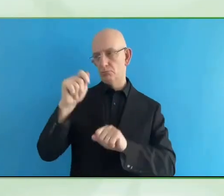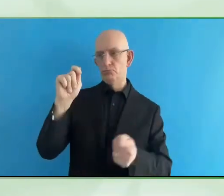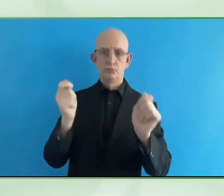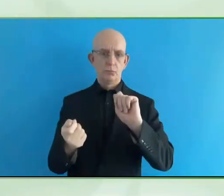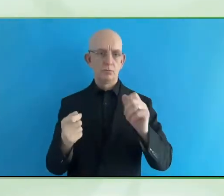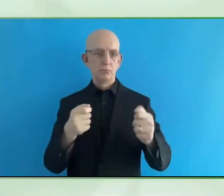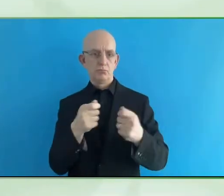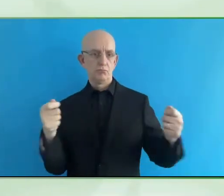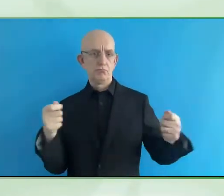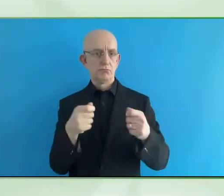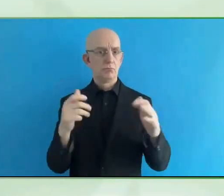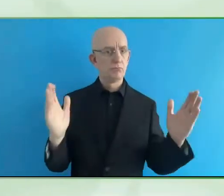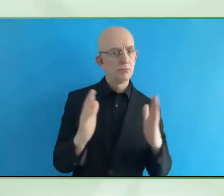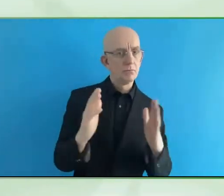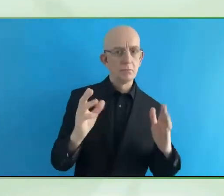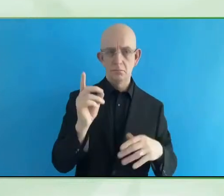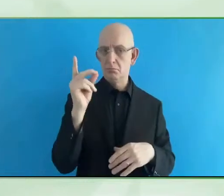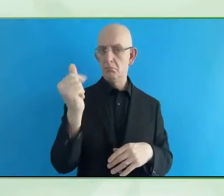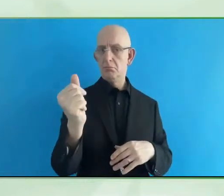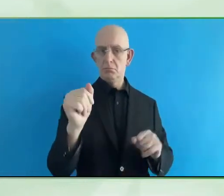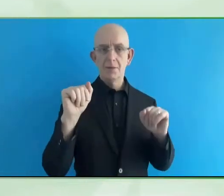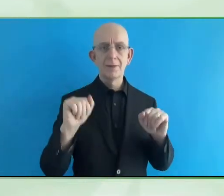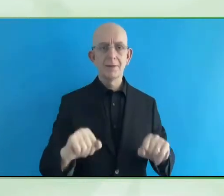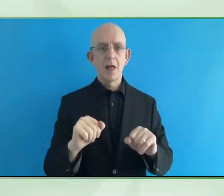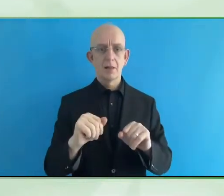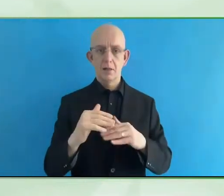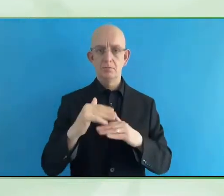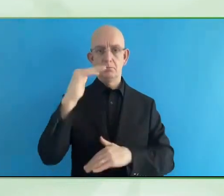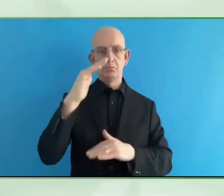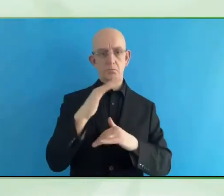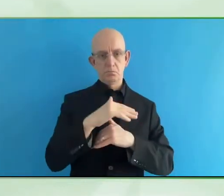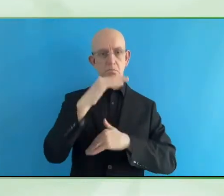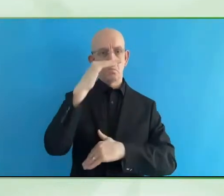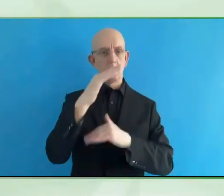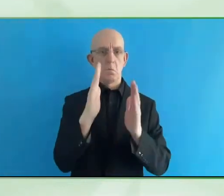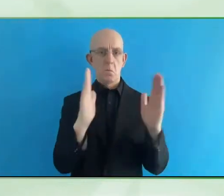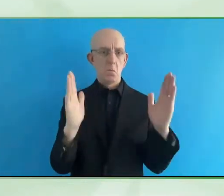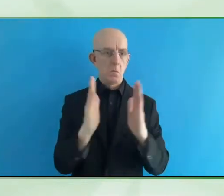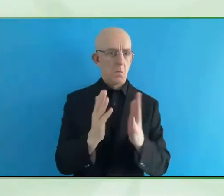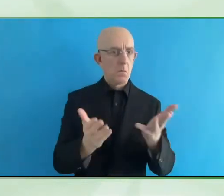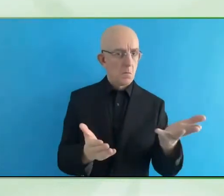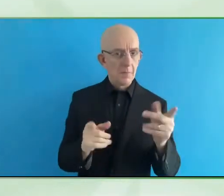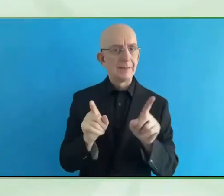Rama, I want to come to you and say, we have all seen the front cover of Vogue, right?